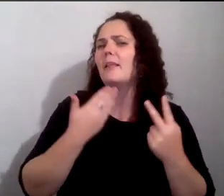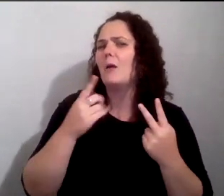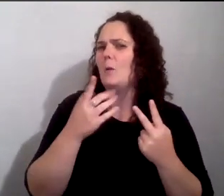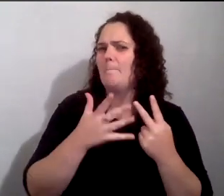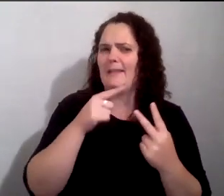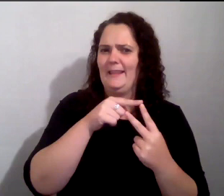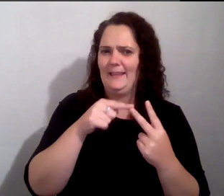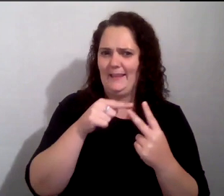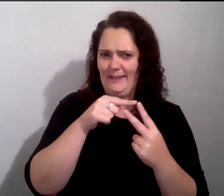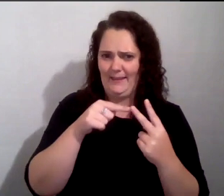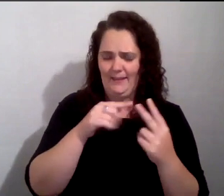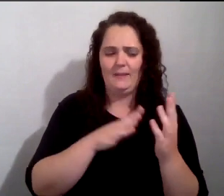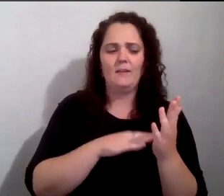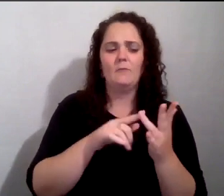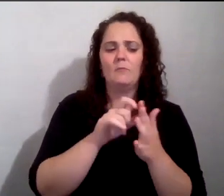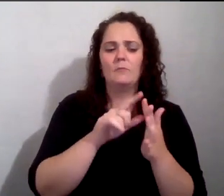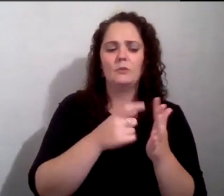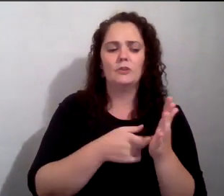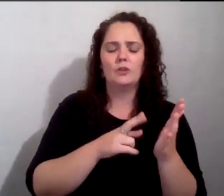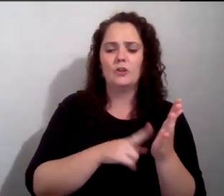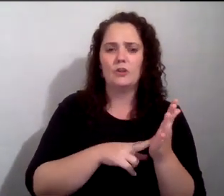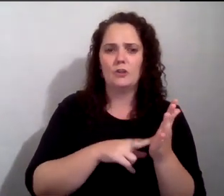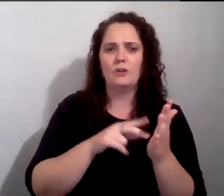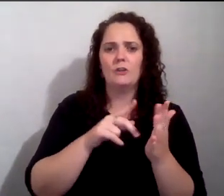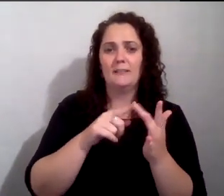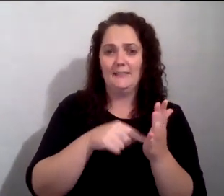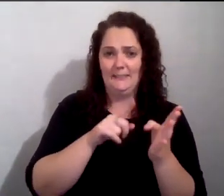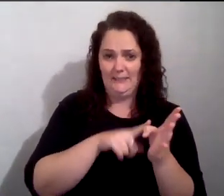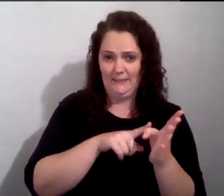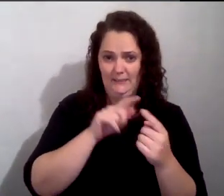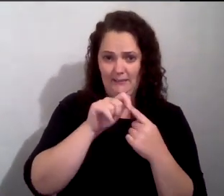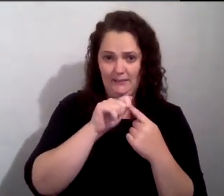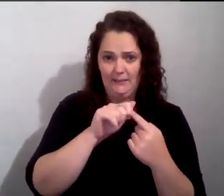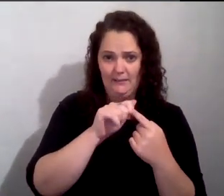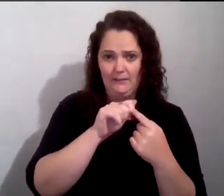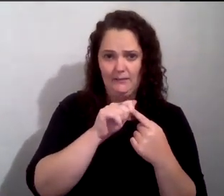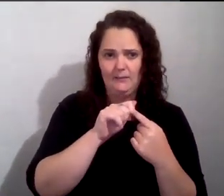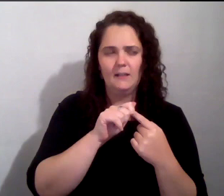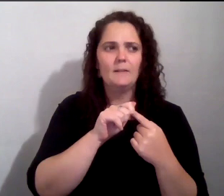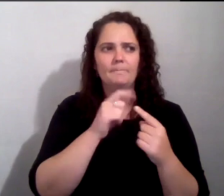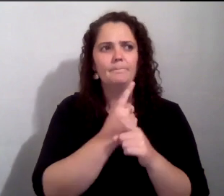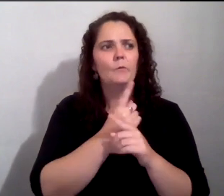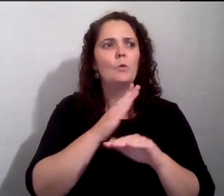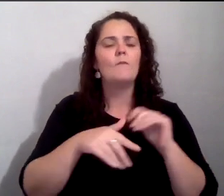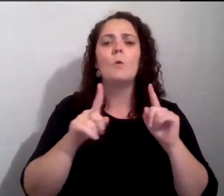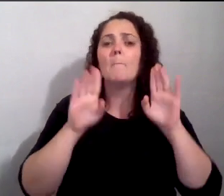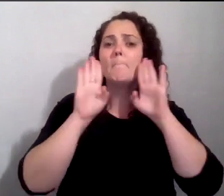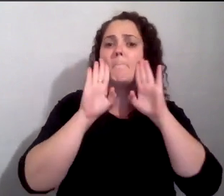here. Modernity and modernism are two very different terms – modernity expresses a sense of modern